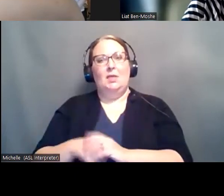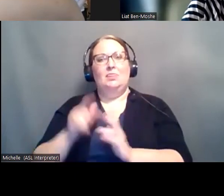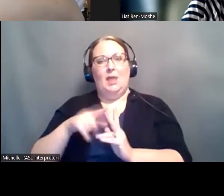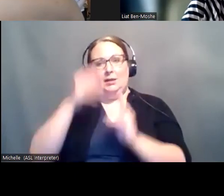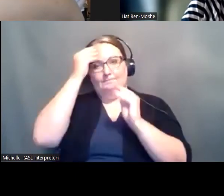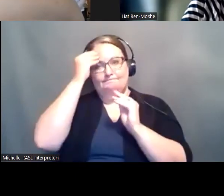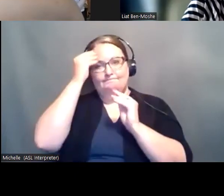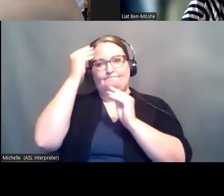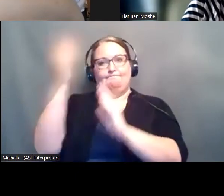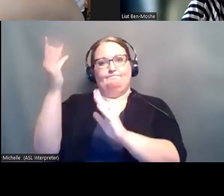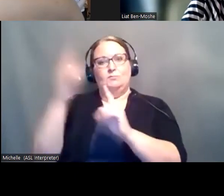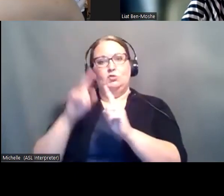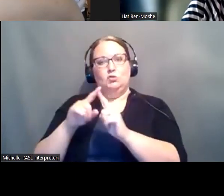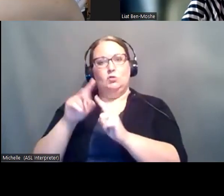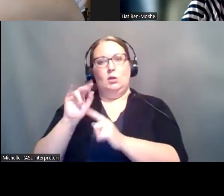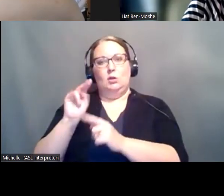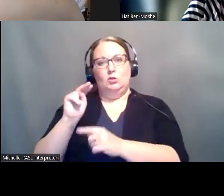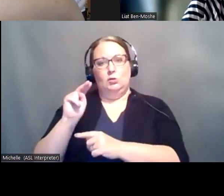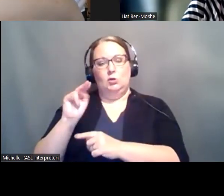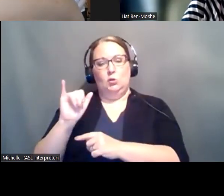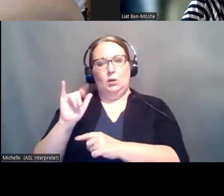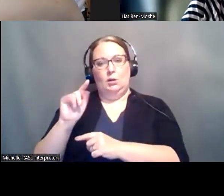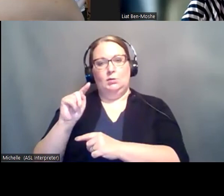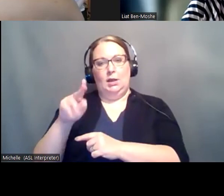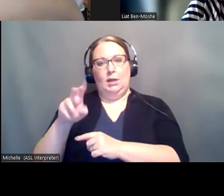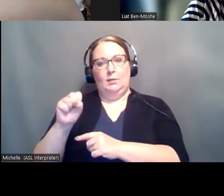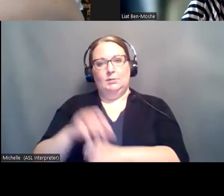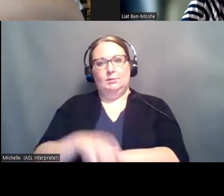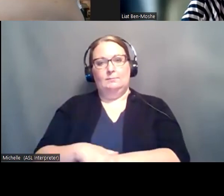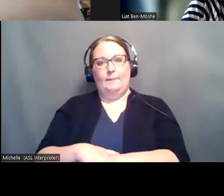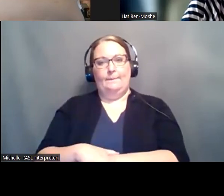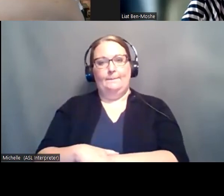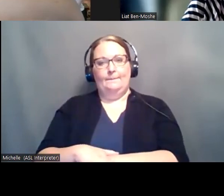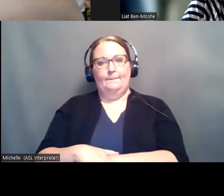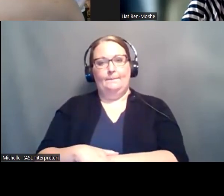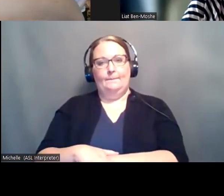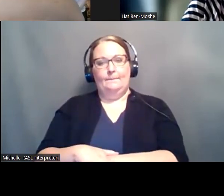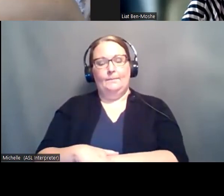by "The New York Times". So my question is around media, working with the media.